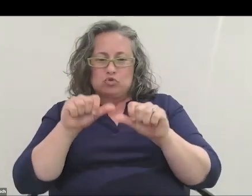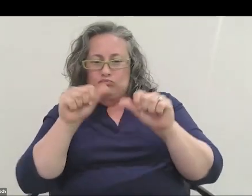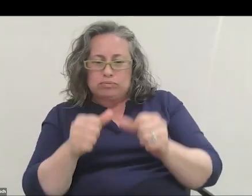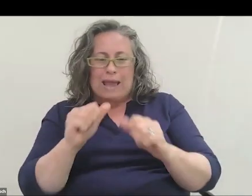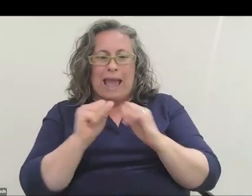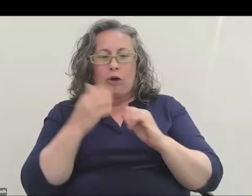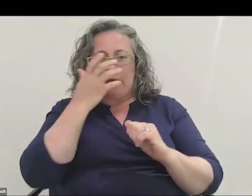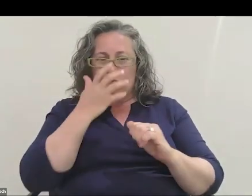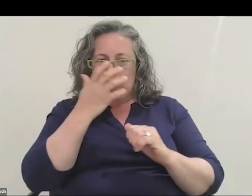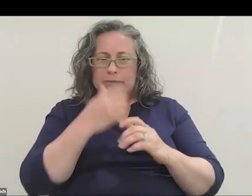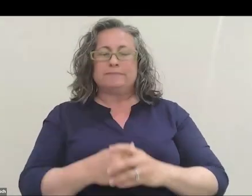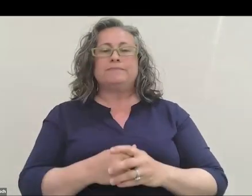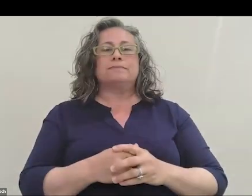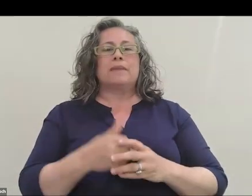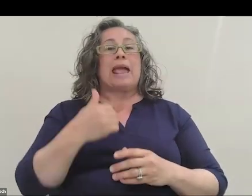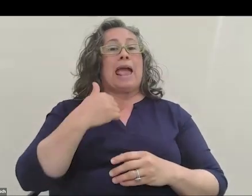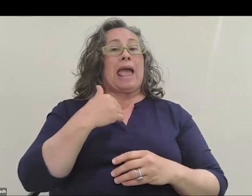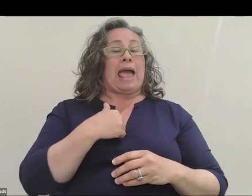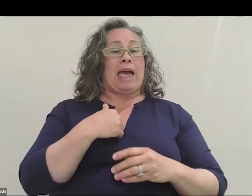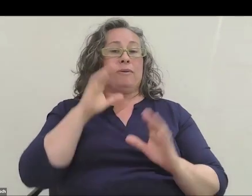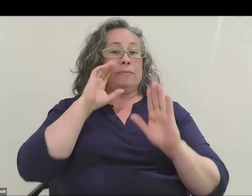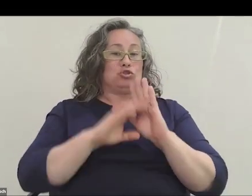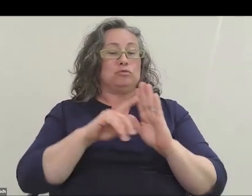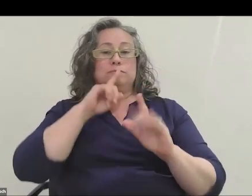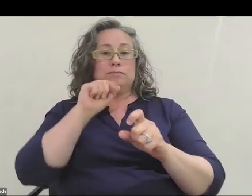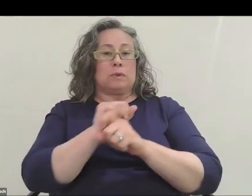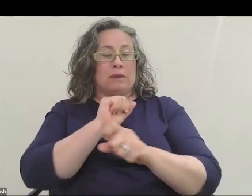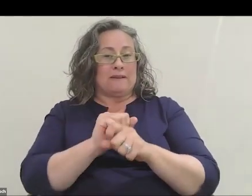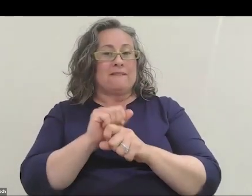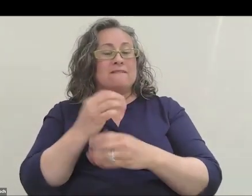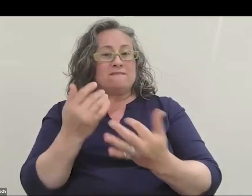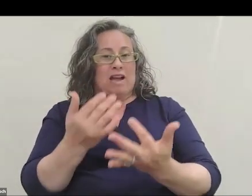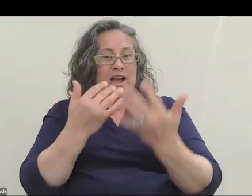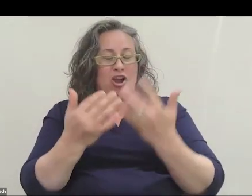I have a picture of a real fire and then an arrow pointing to a 3D print of a fire.